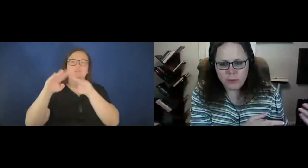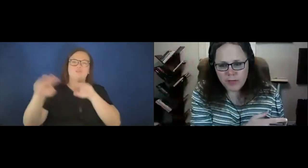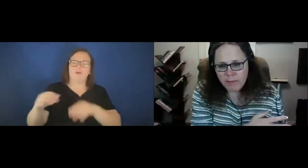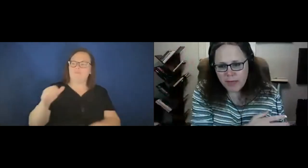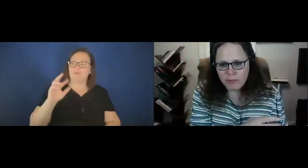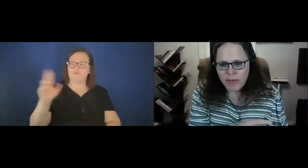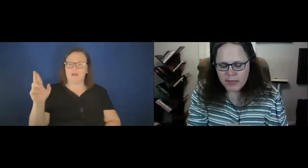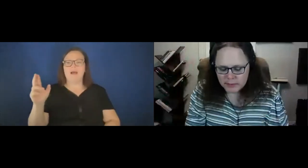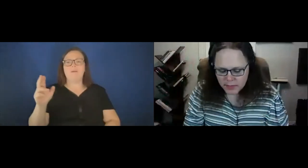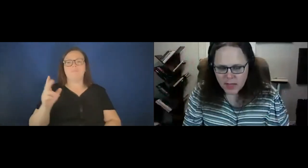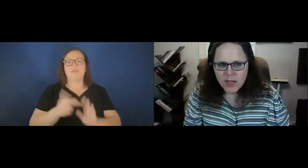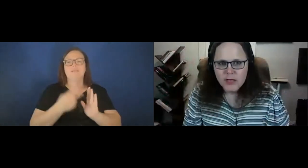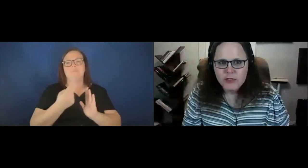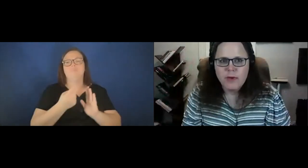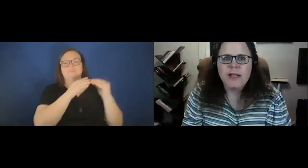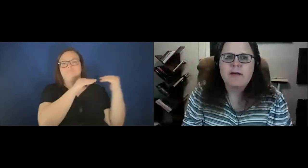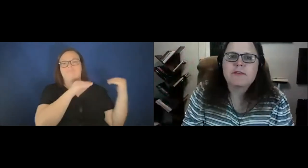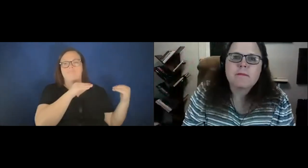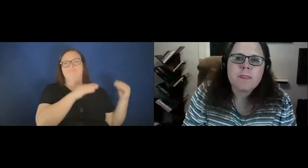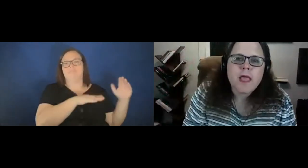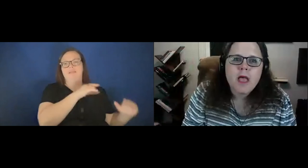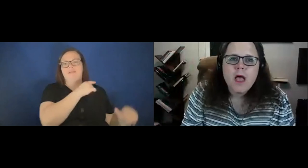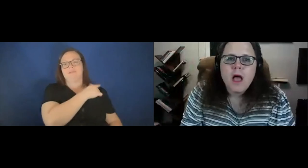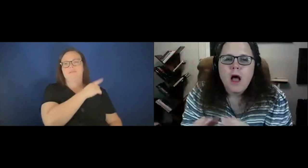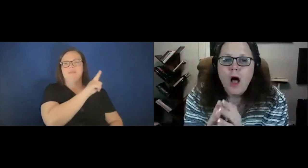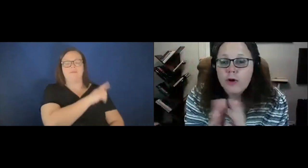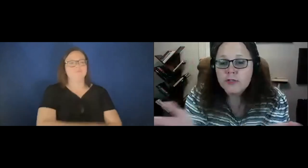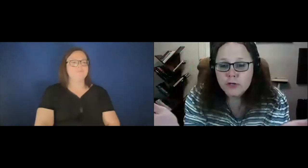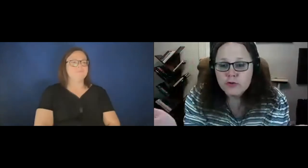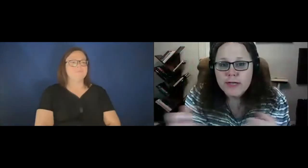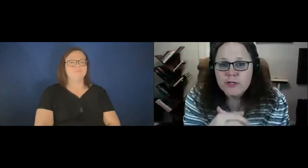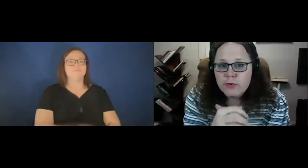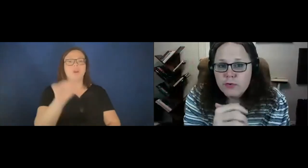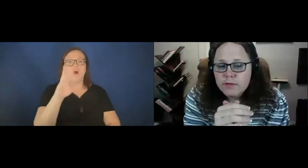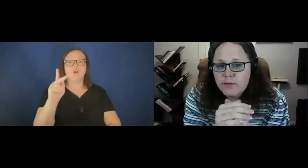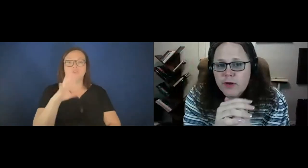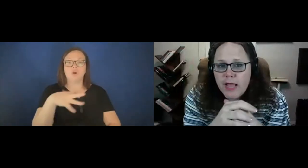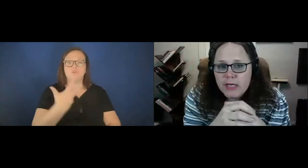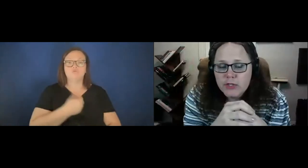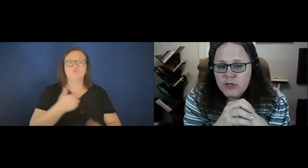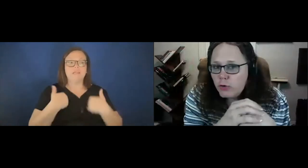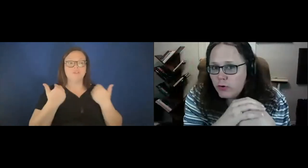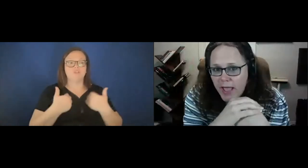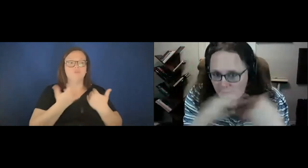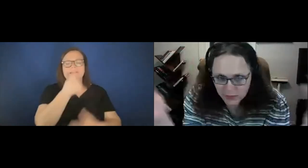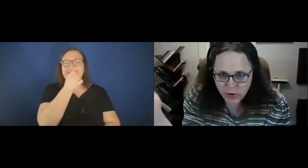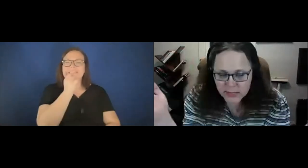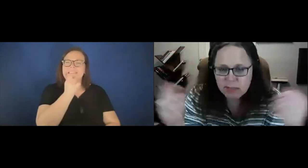beam backroom balance to my left. Arkansas trans youth have suffered a slew of anti-trans